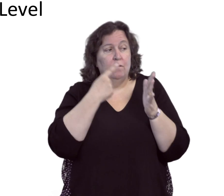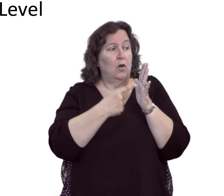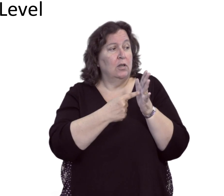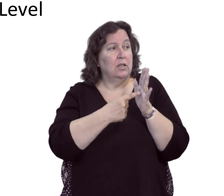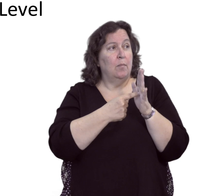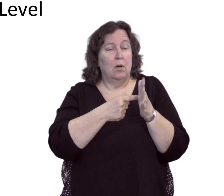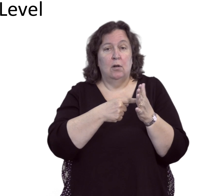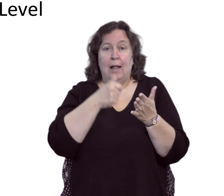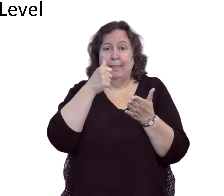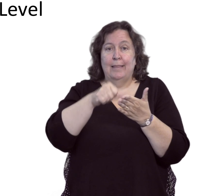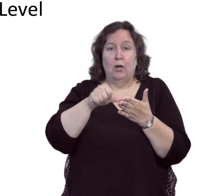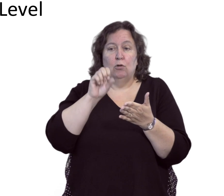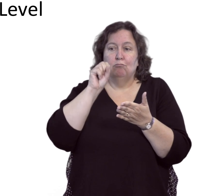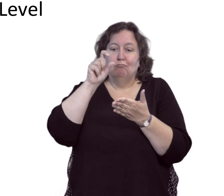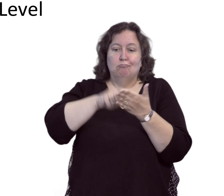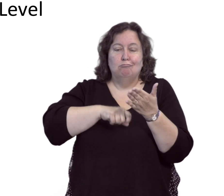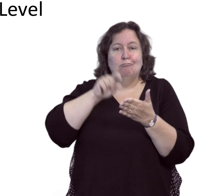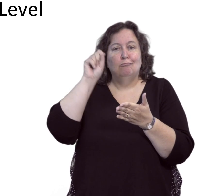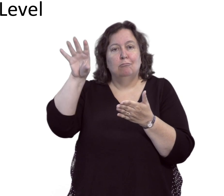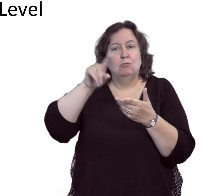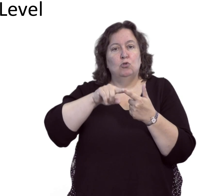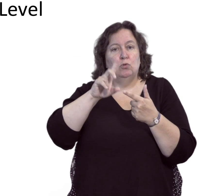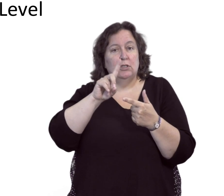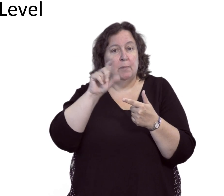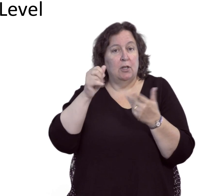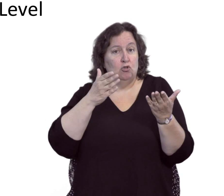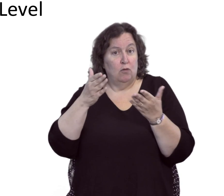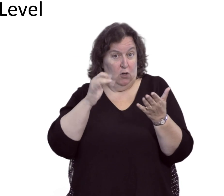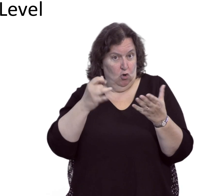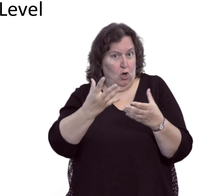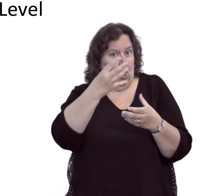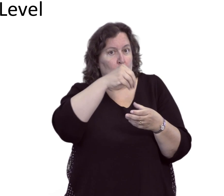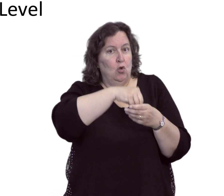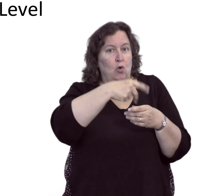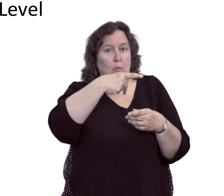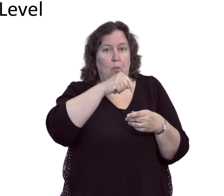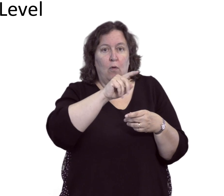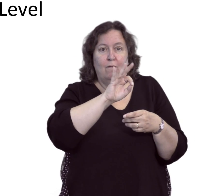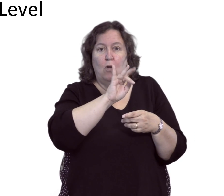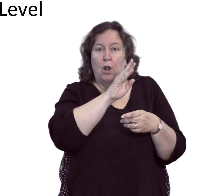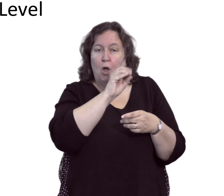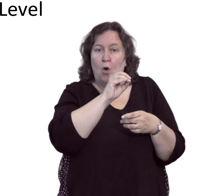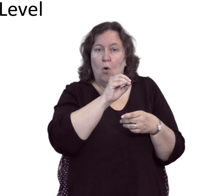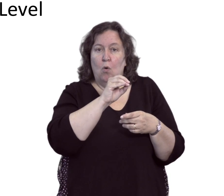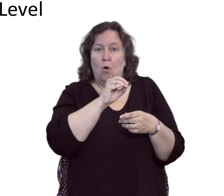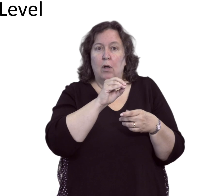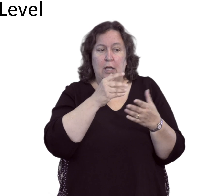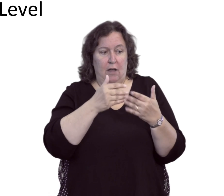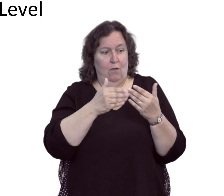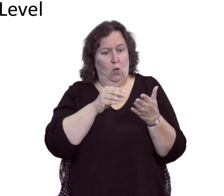Examples of letters to disability services could be included. Although the student’s writing skills